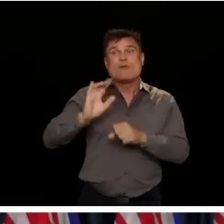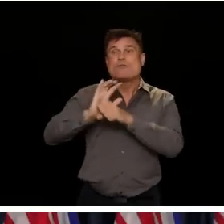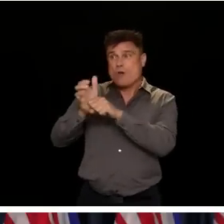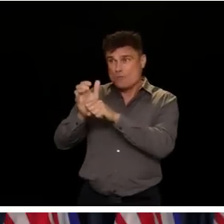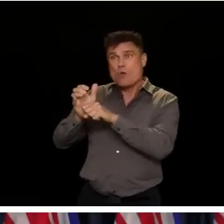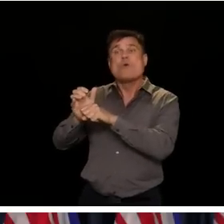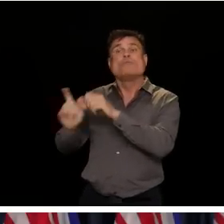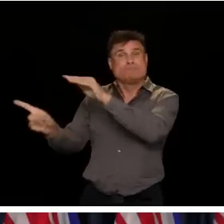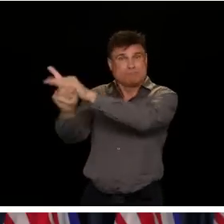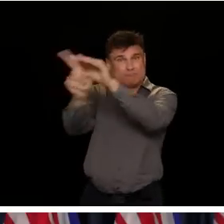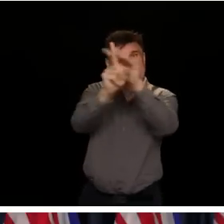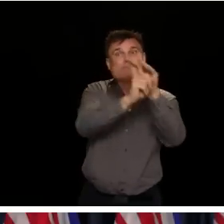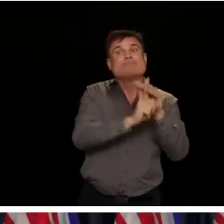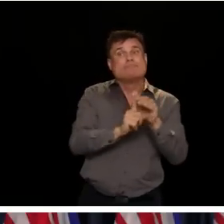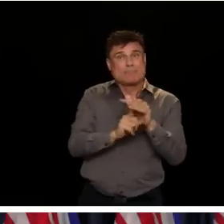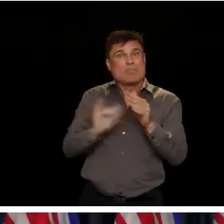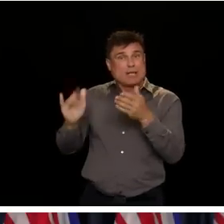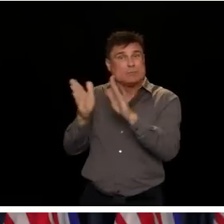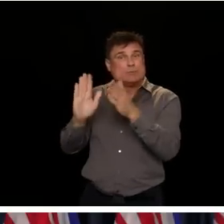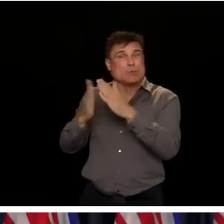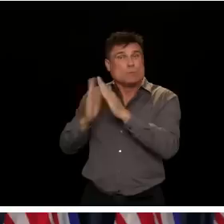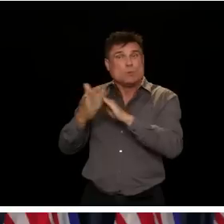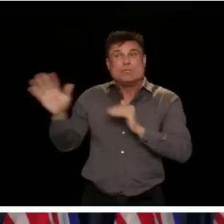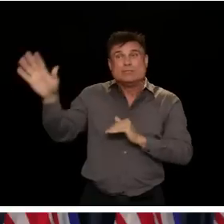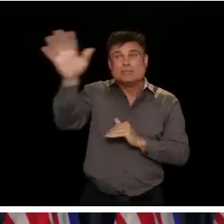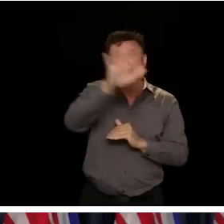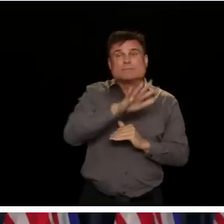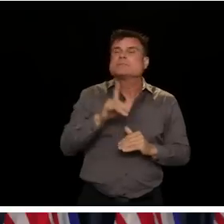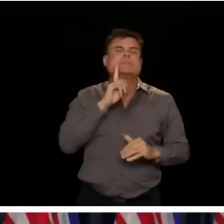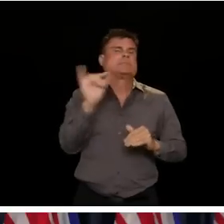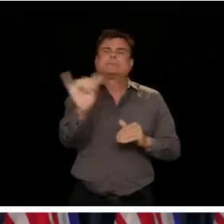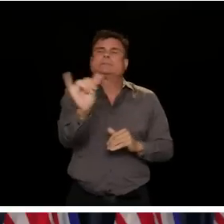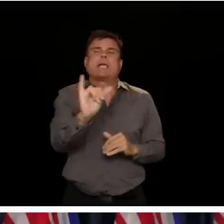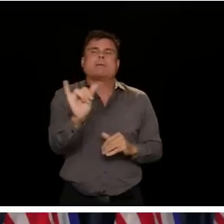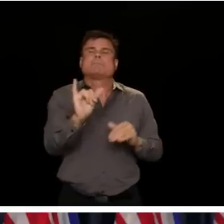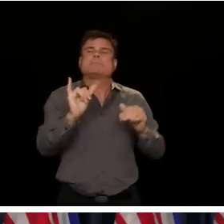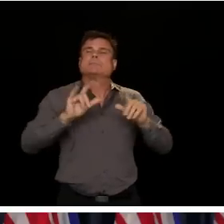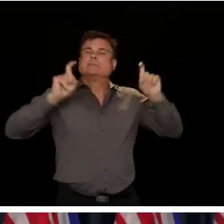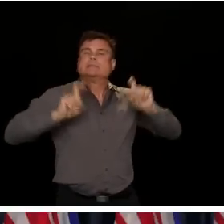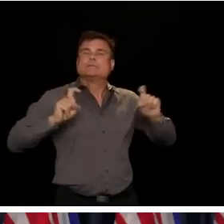which is also a viral infection which is spread install and wastewater.